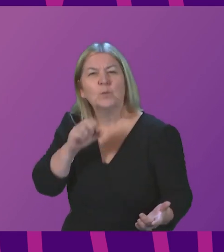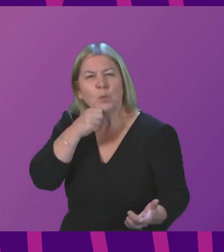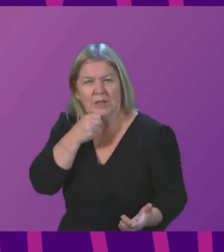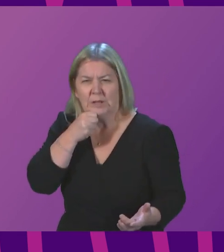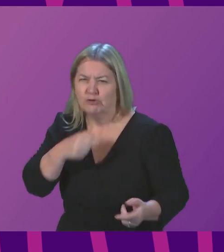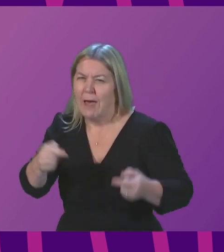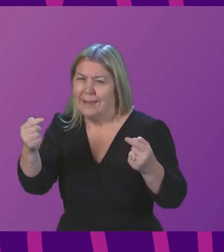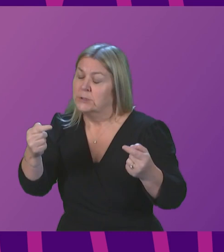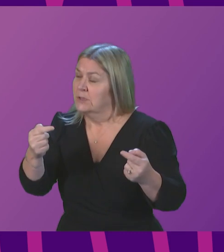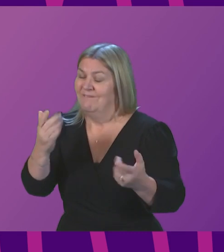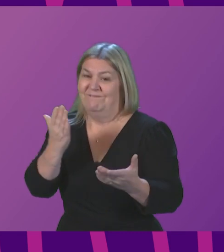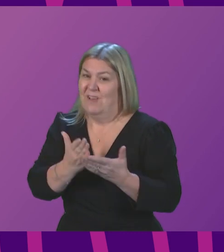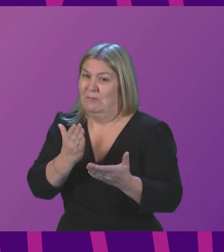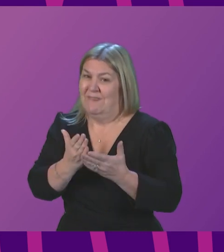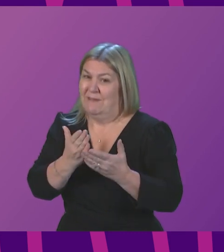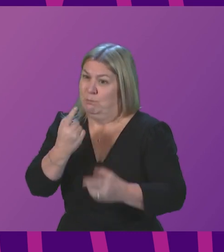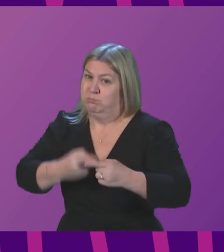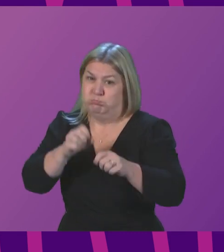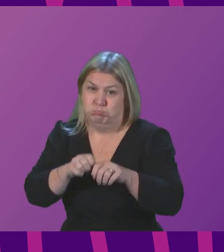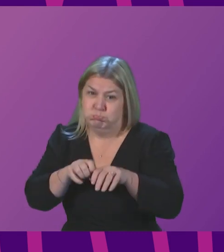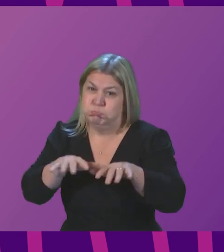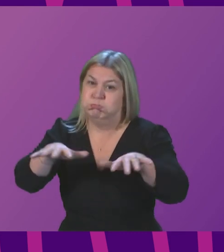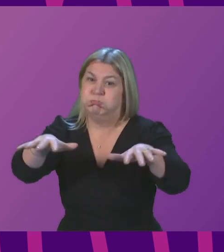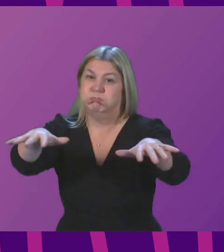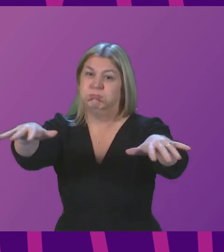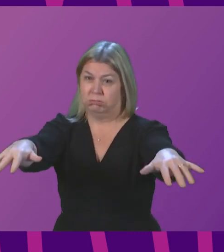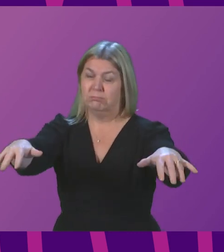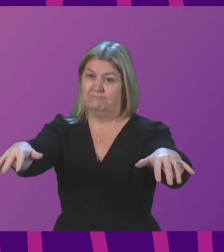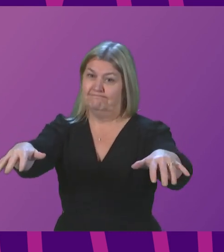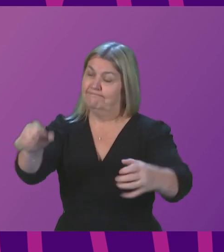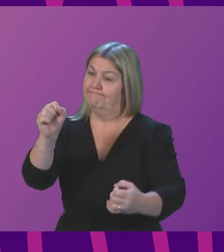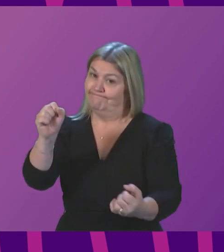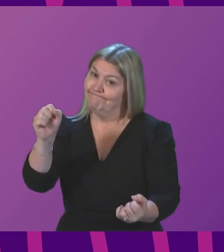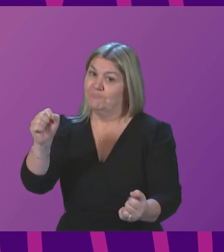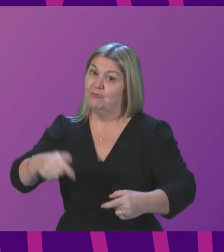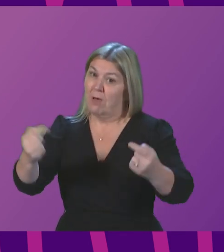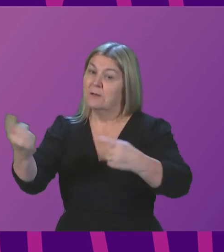rapidly spreading and it poses a real difficulty for us. One of the ways in which we can help